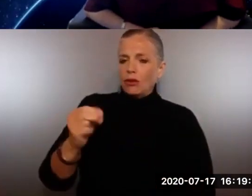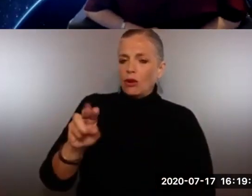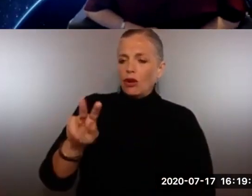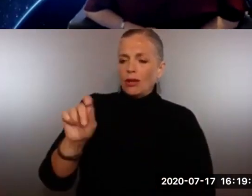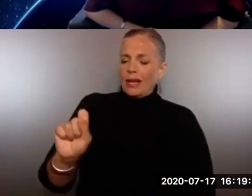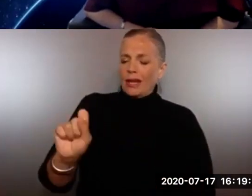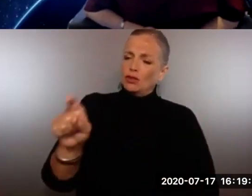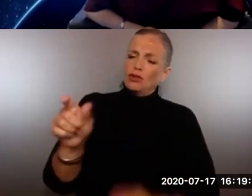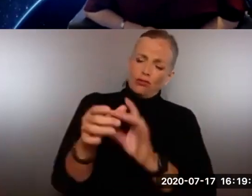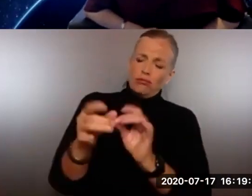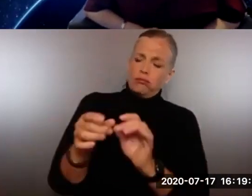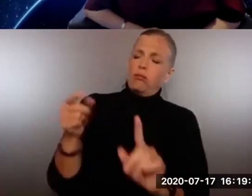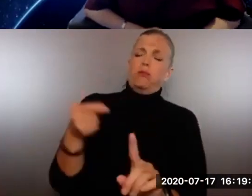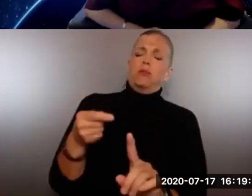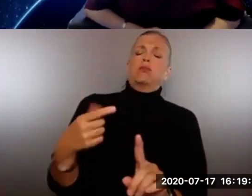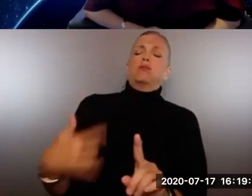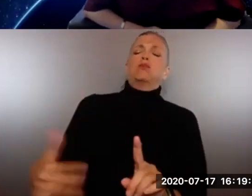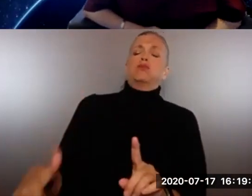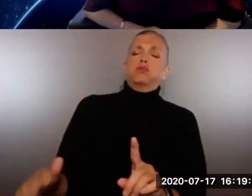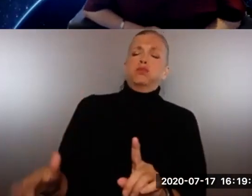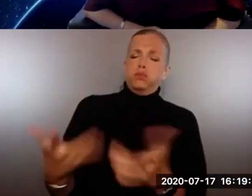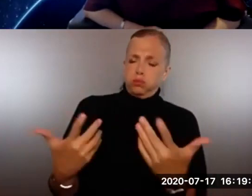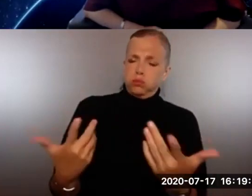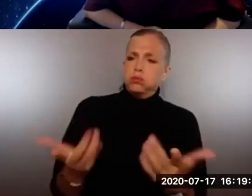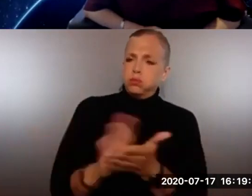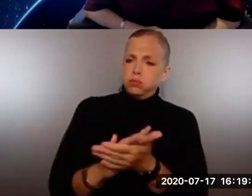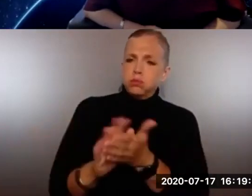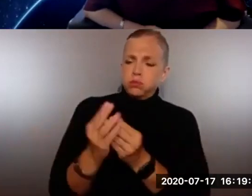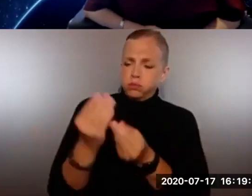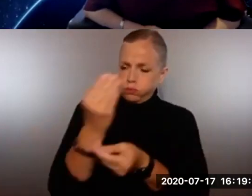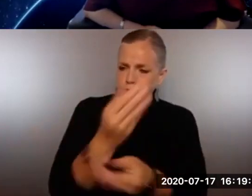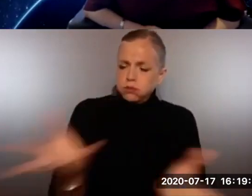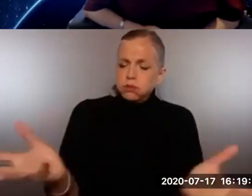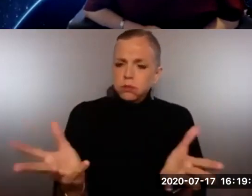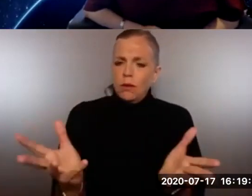You think of someone who is older, and has a stroke,